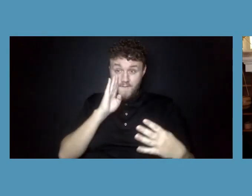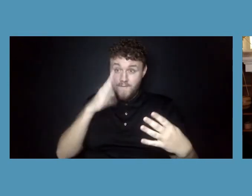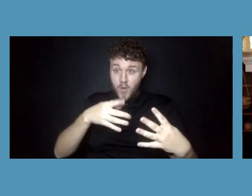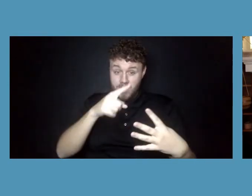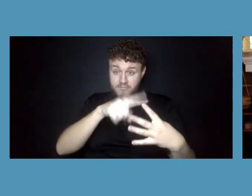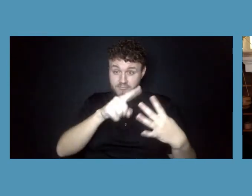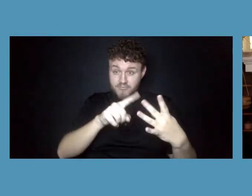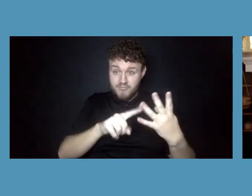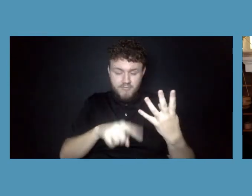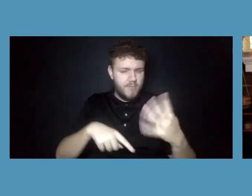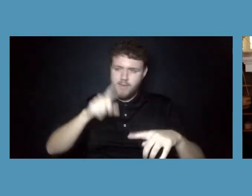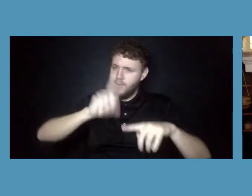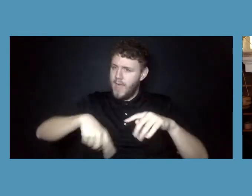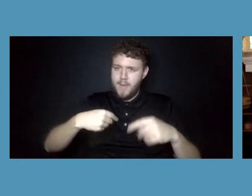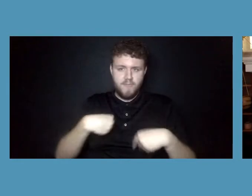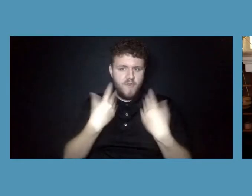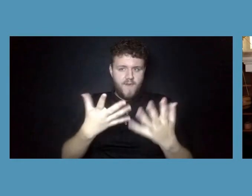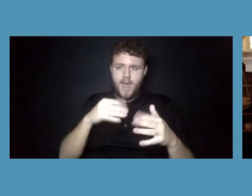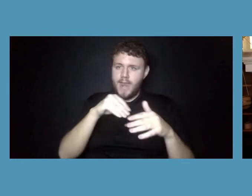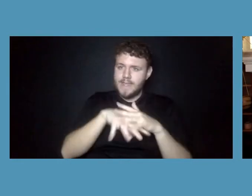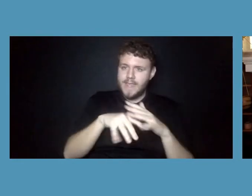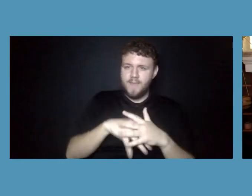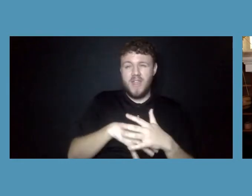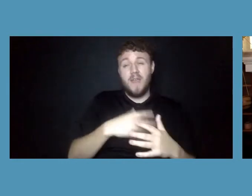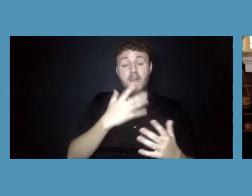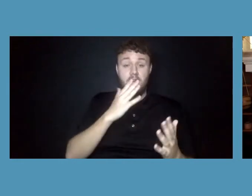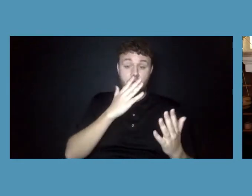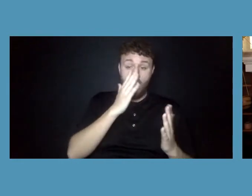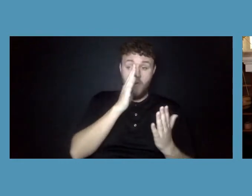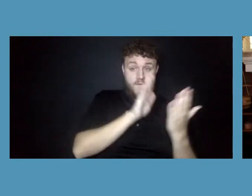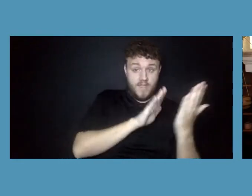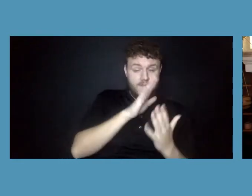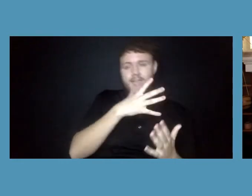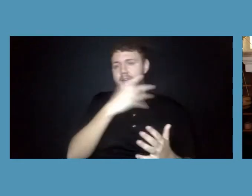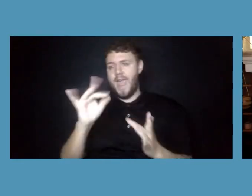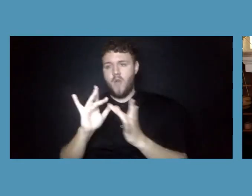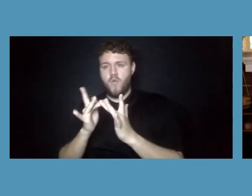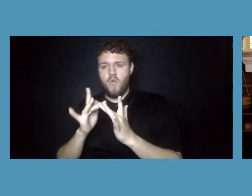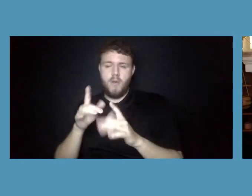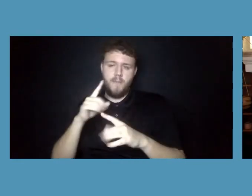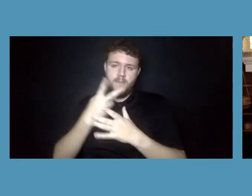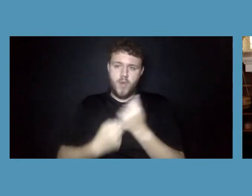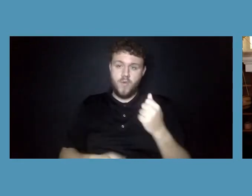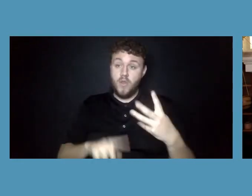we do both virtually and in person and the first thing is that cultural access in general